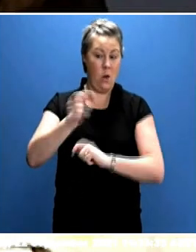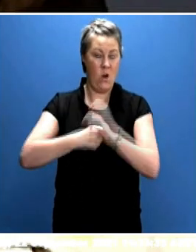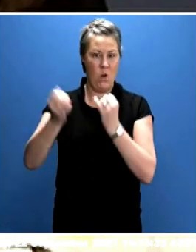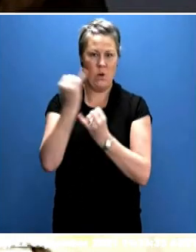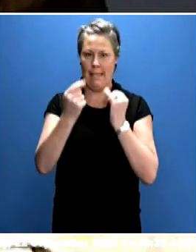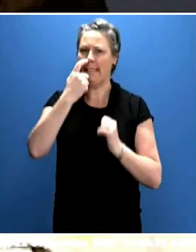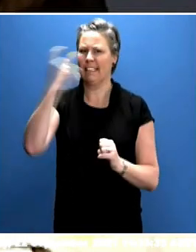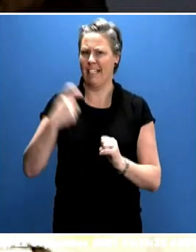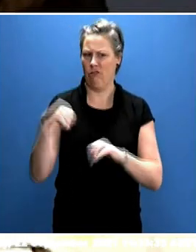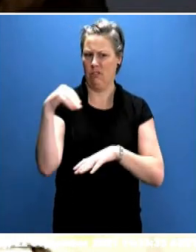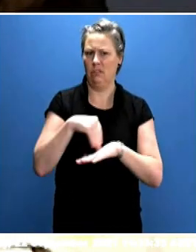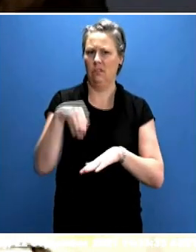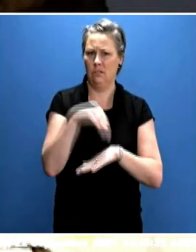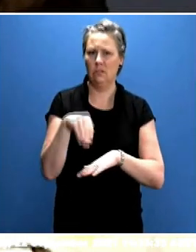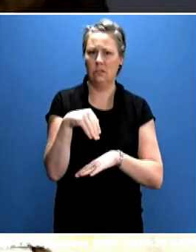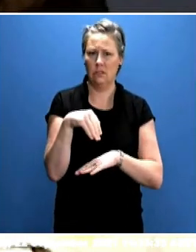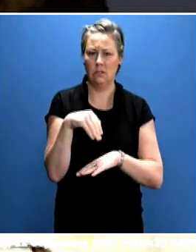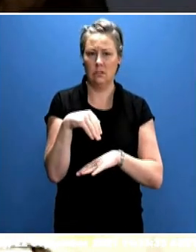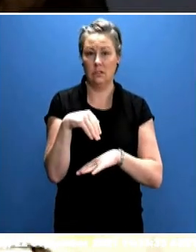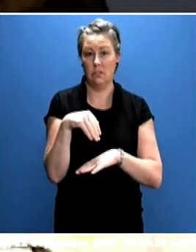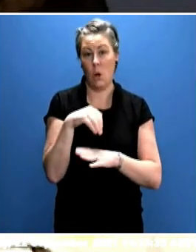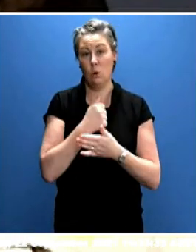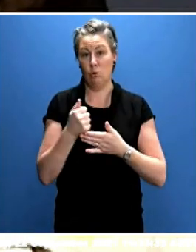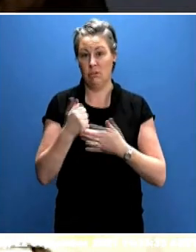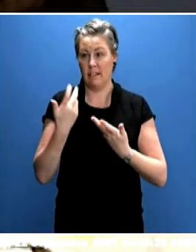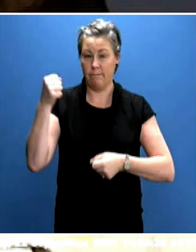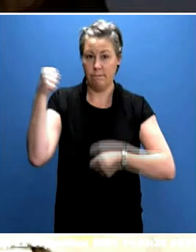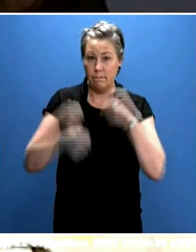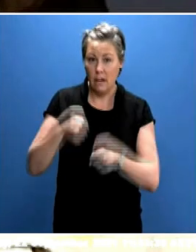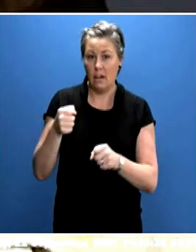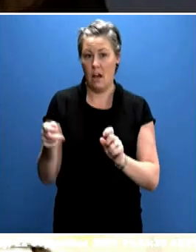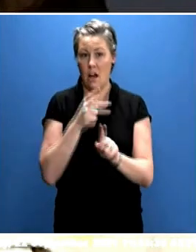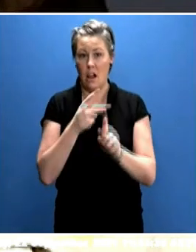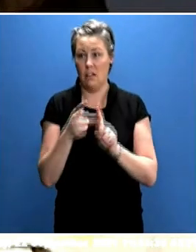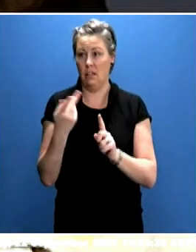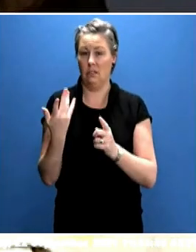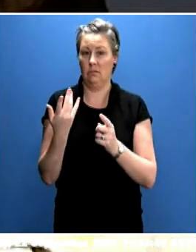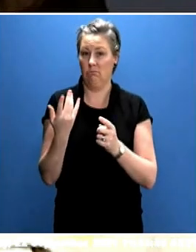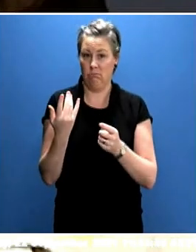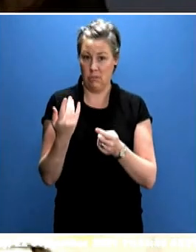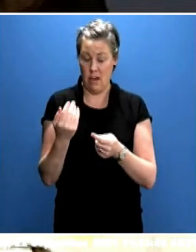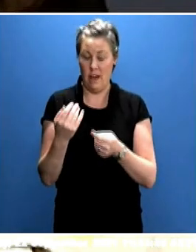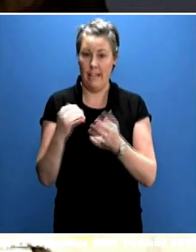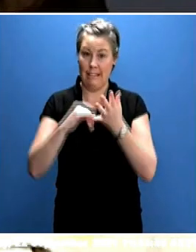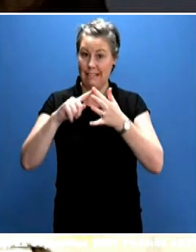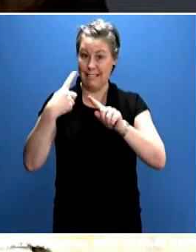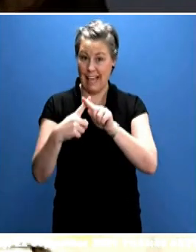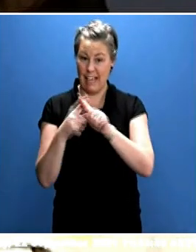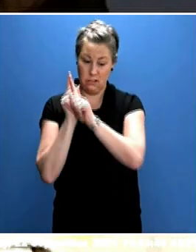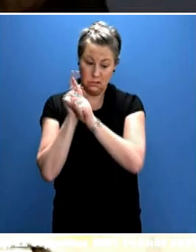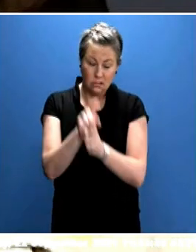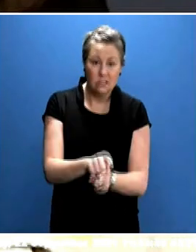offending, often physical violence, sexual violence, and often